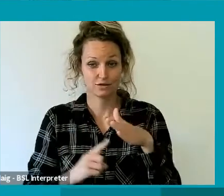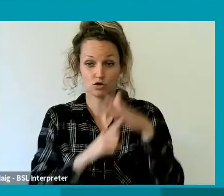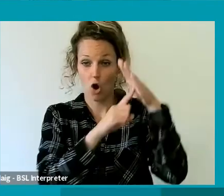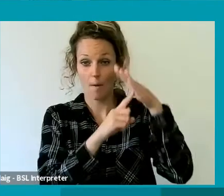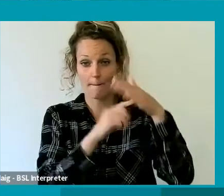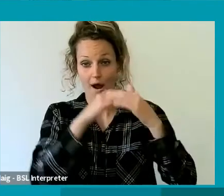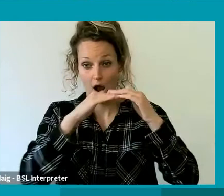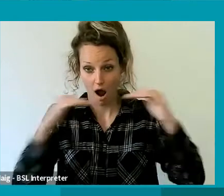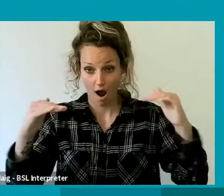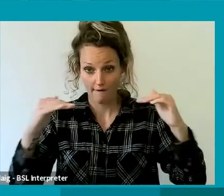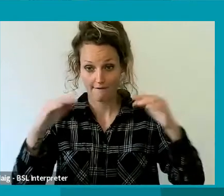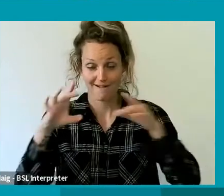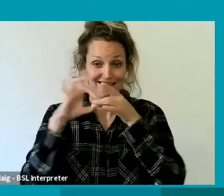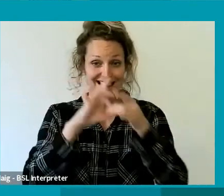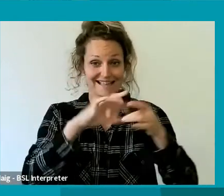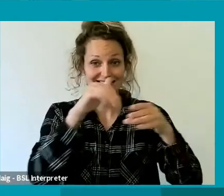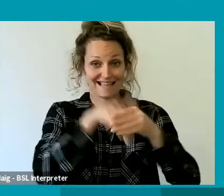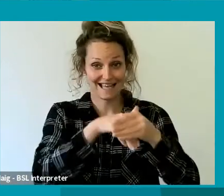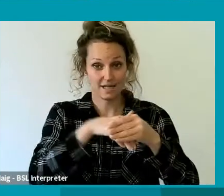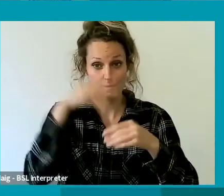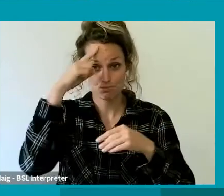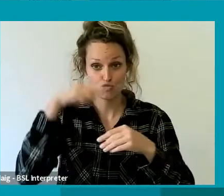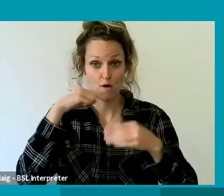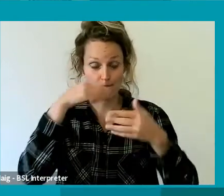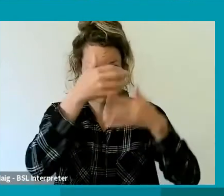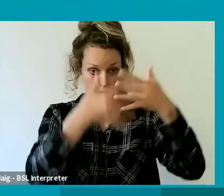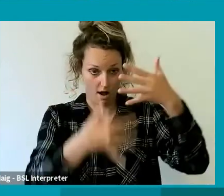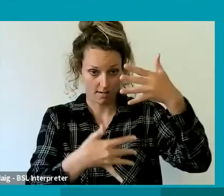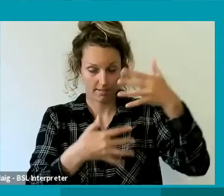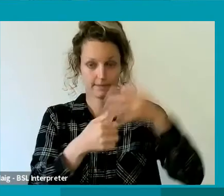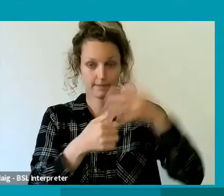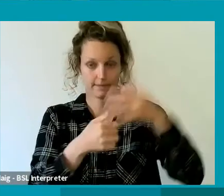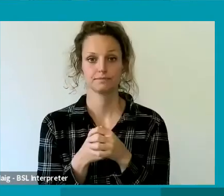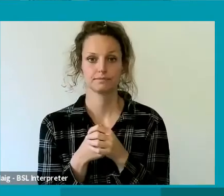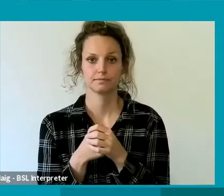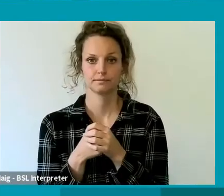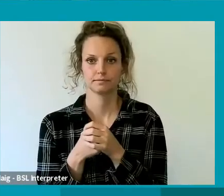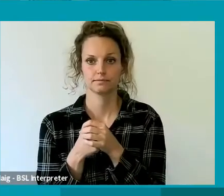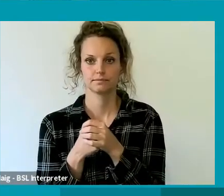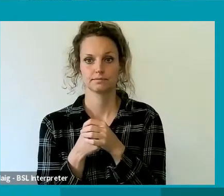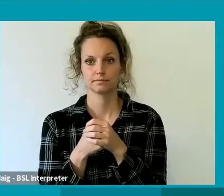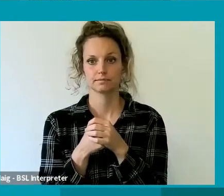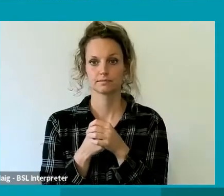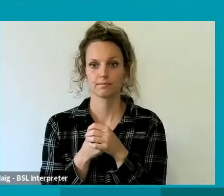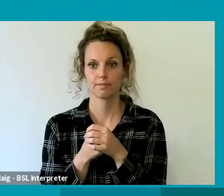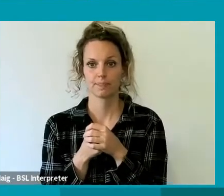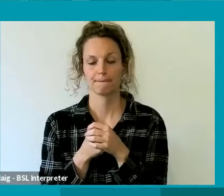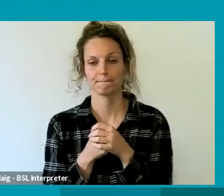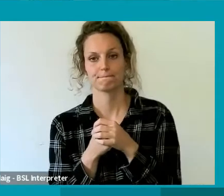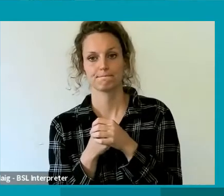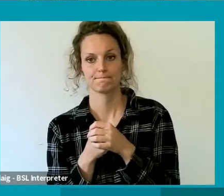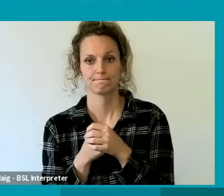Because when it comes to your LinkedIn profile optimization, the key areas to promote your brand really